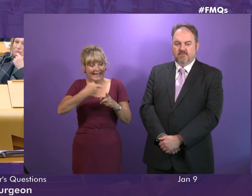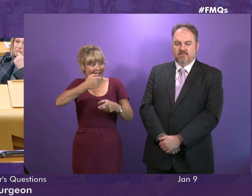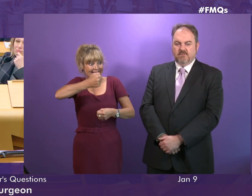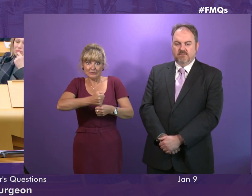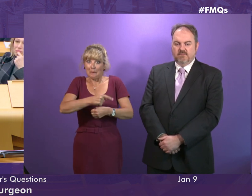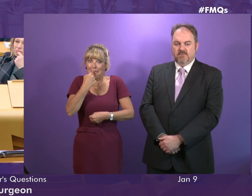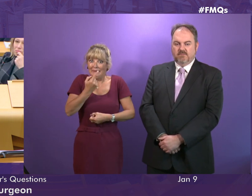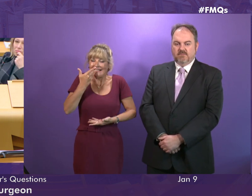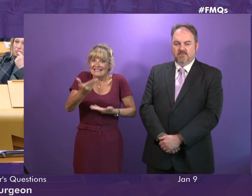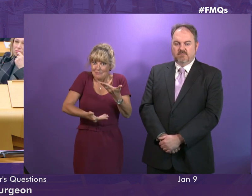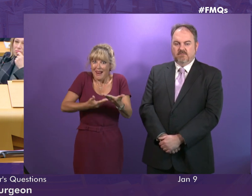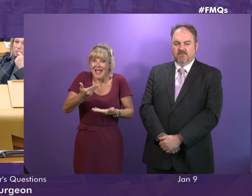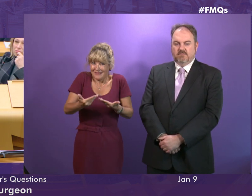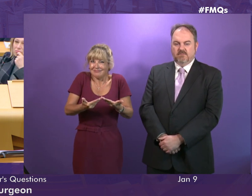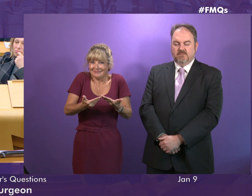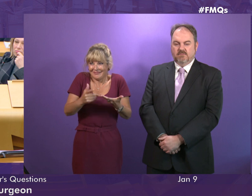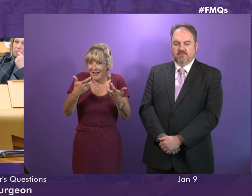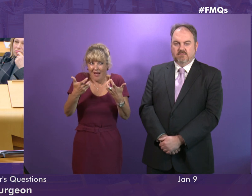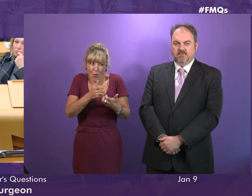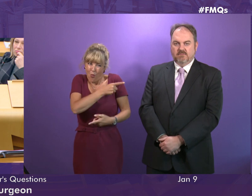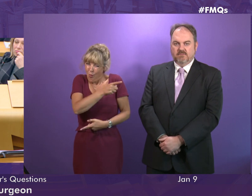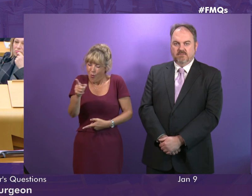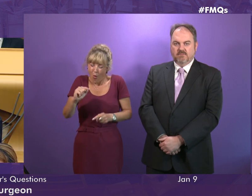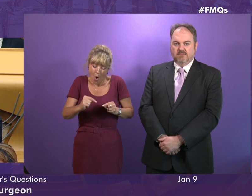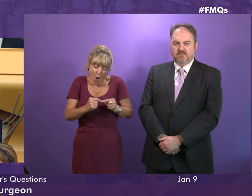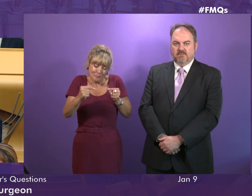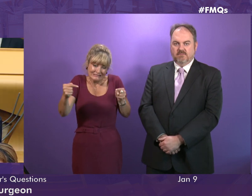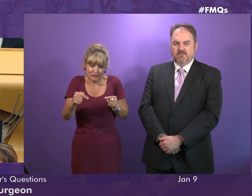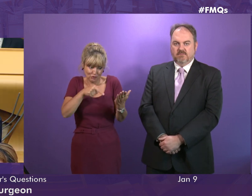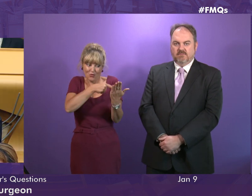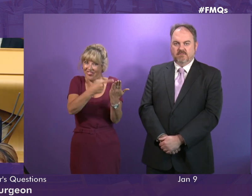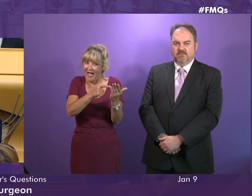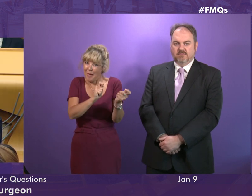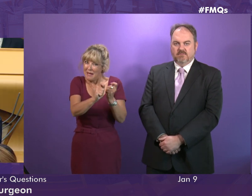the breadth and depth of opposition to the amendment. I do not think that any member